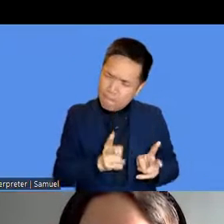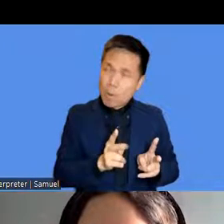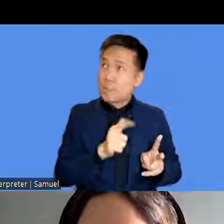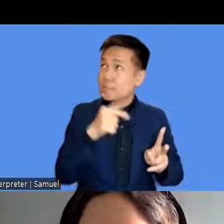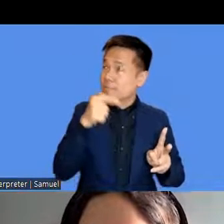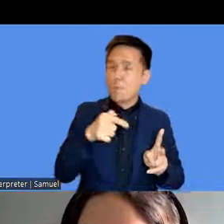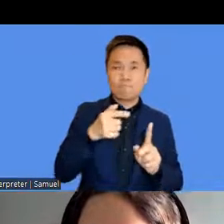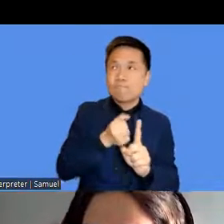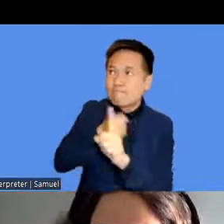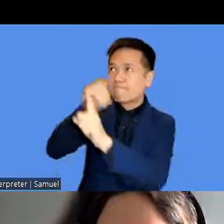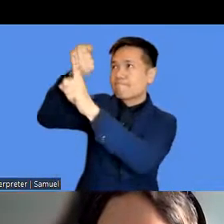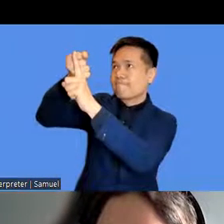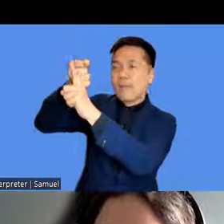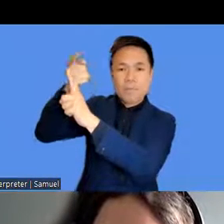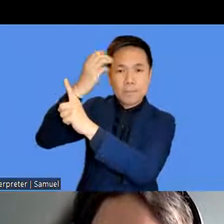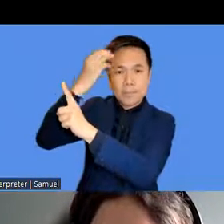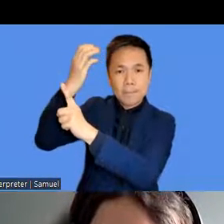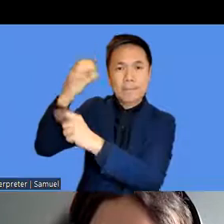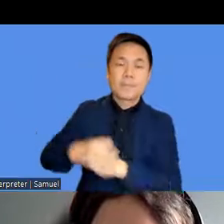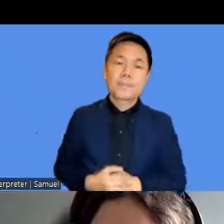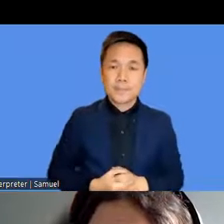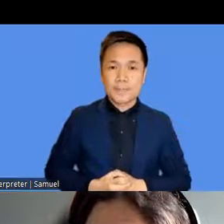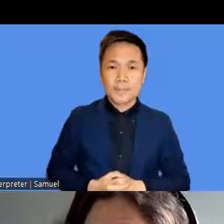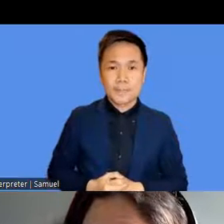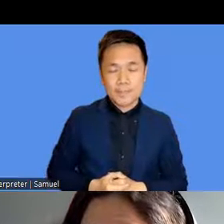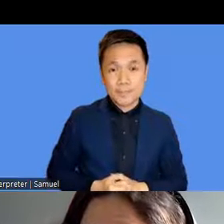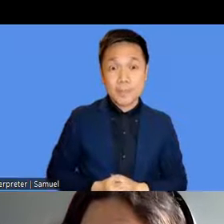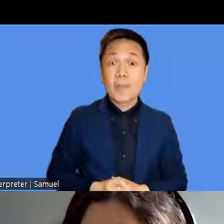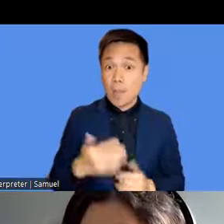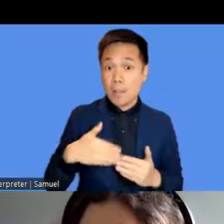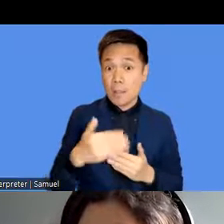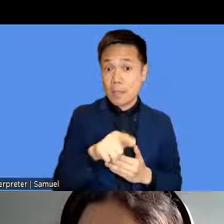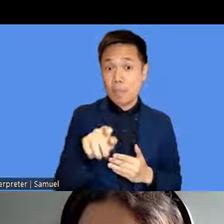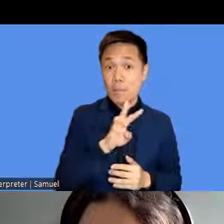I think I will try to share the link for the report, for you to consult.